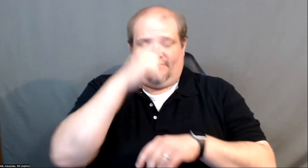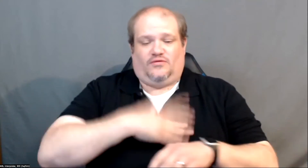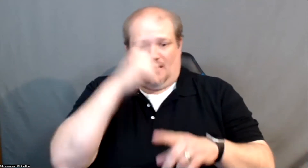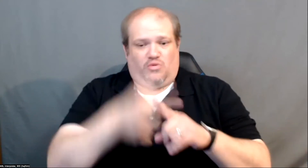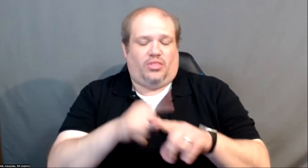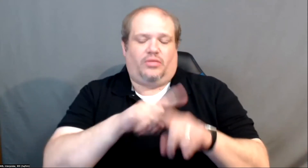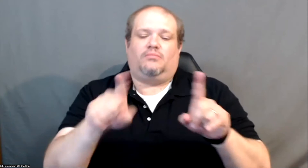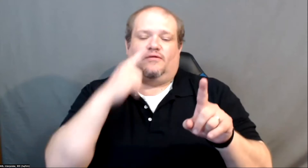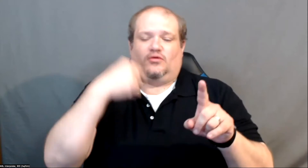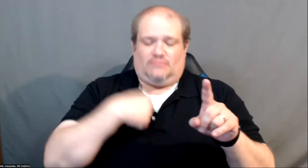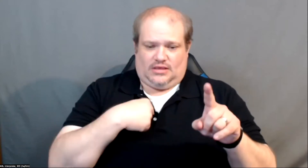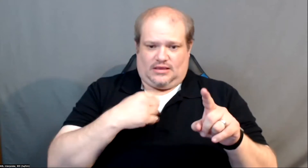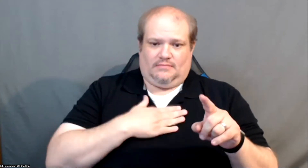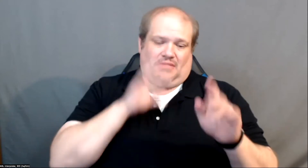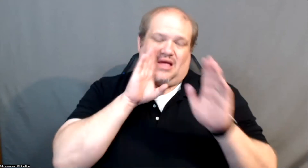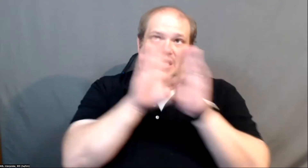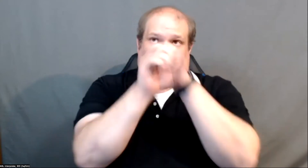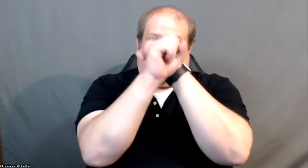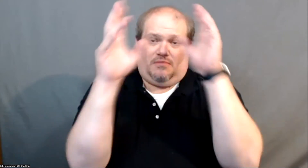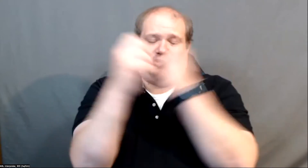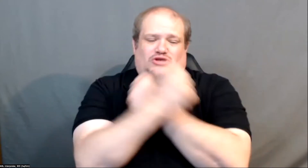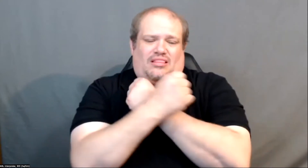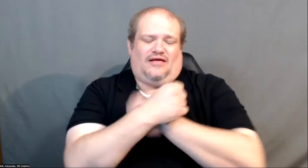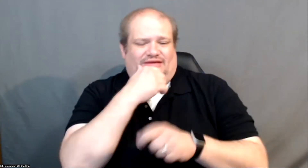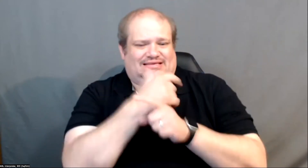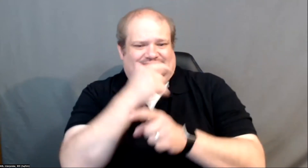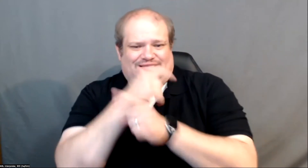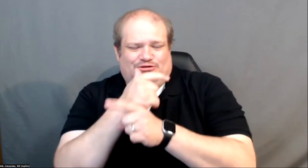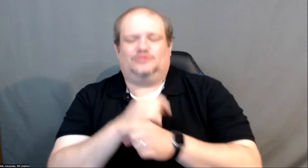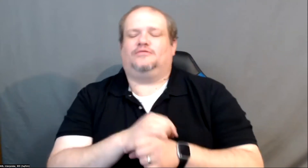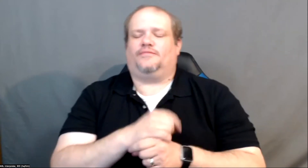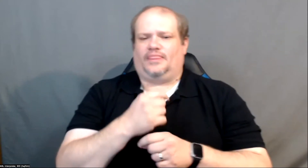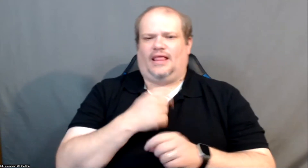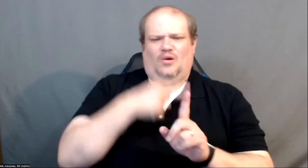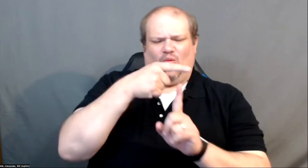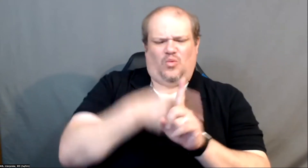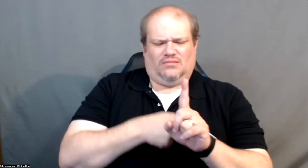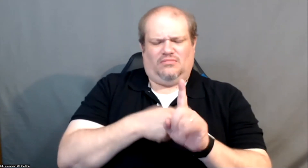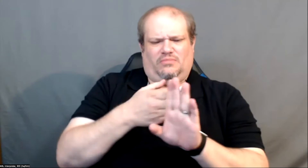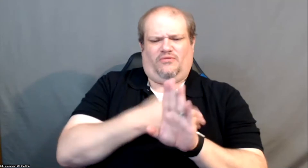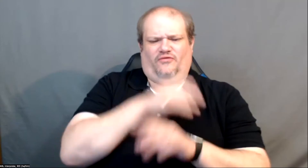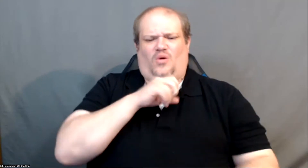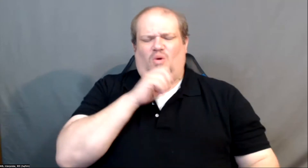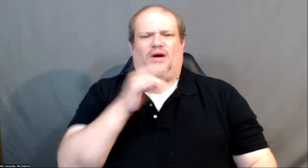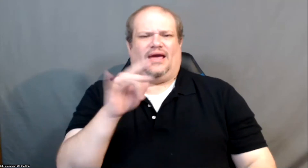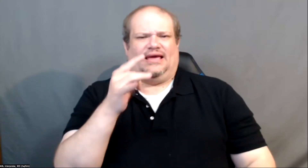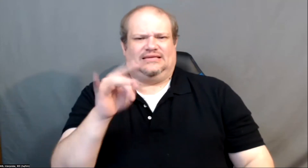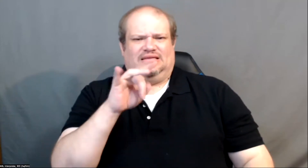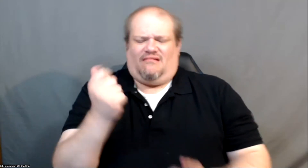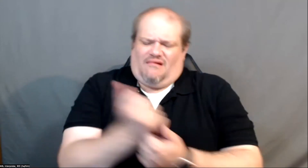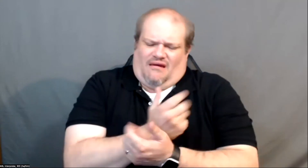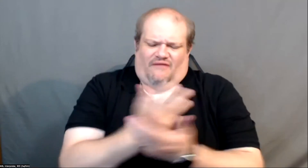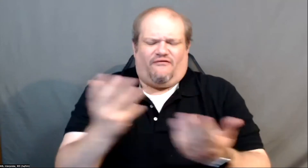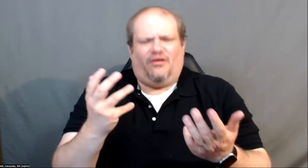me // my image // loving sister // I was a month away from eighteen // everything was for me our